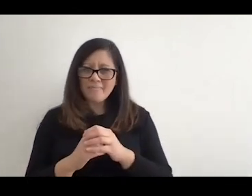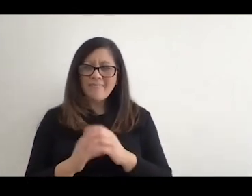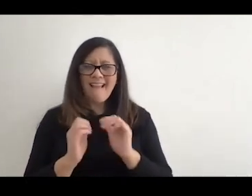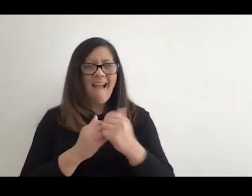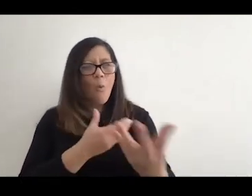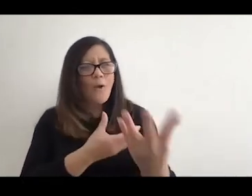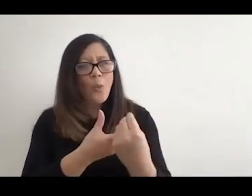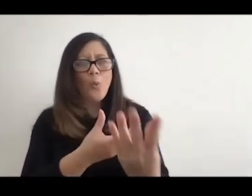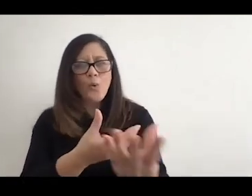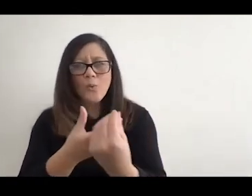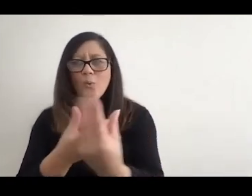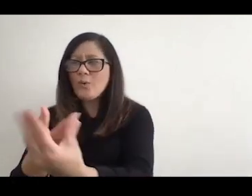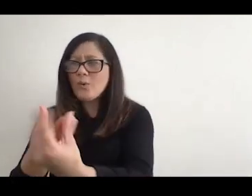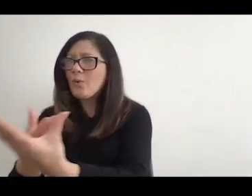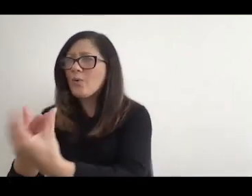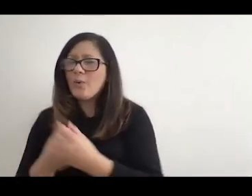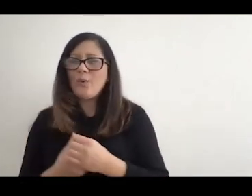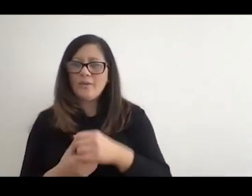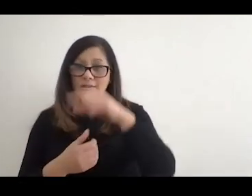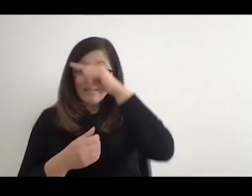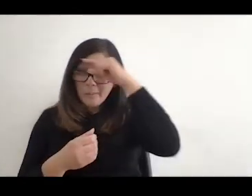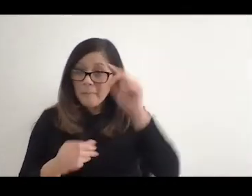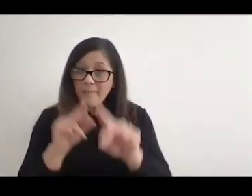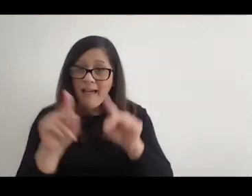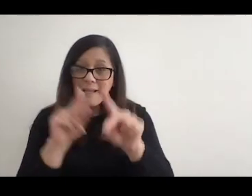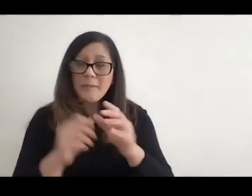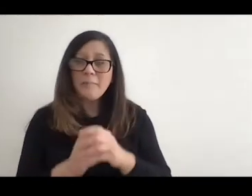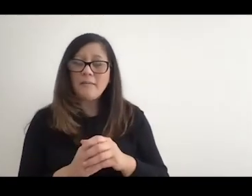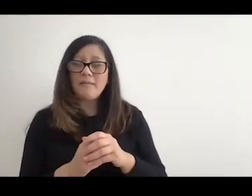There has to be.